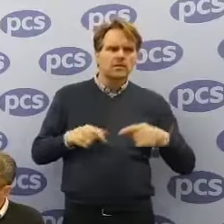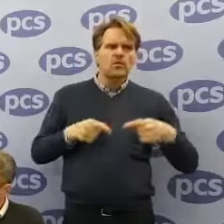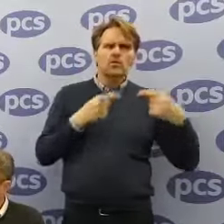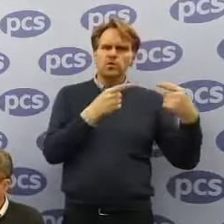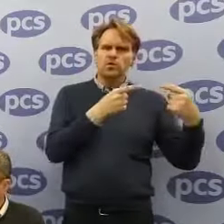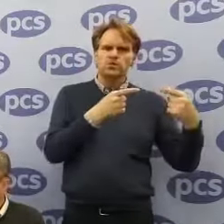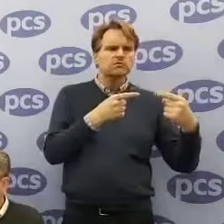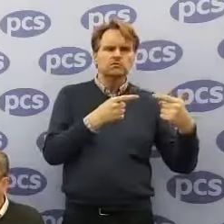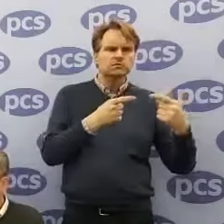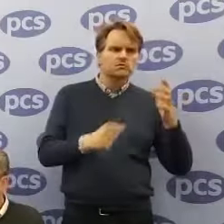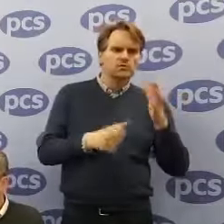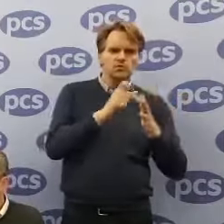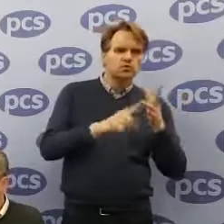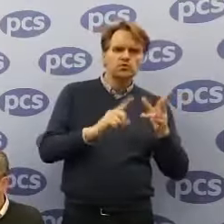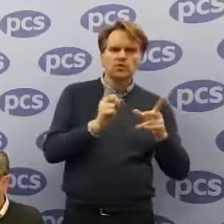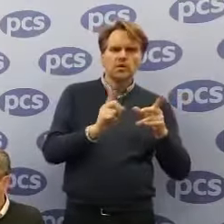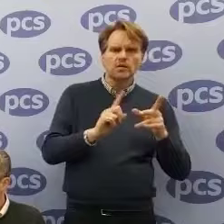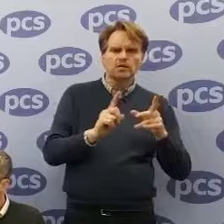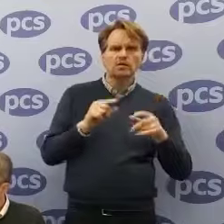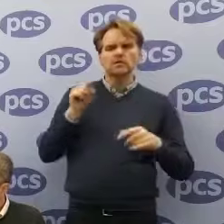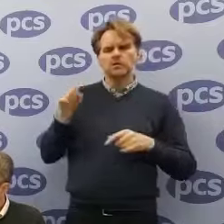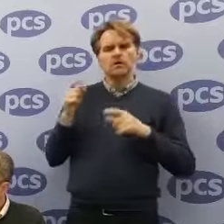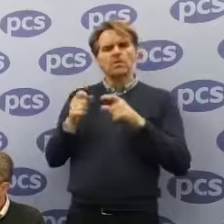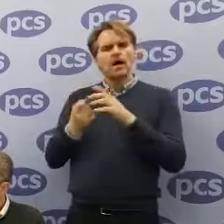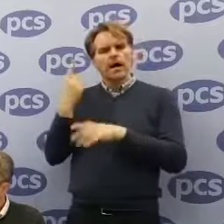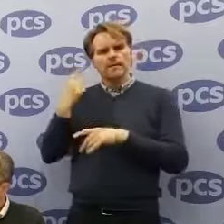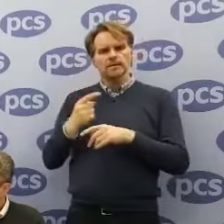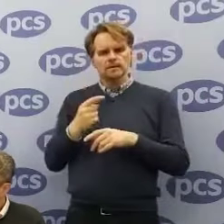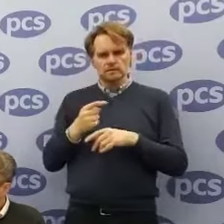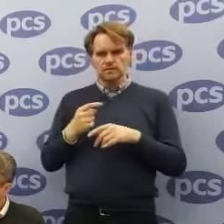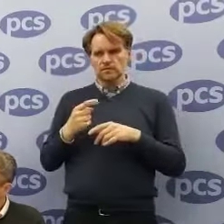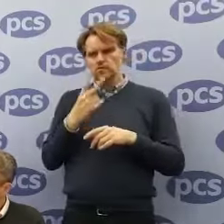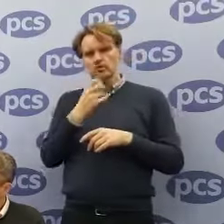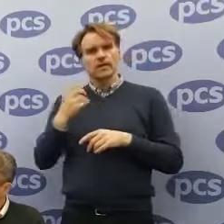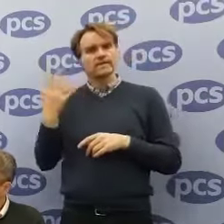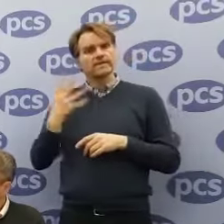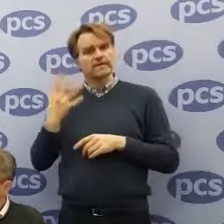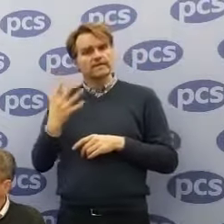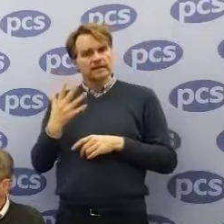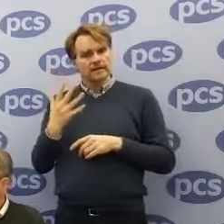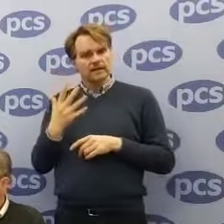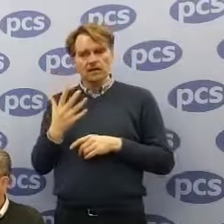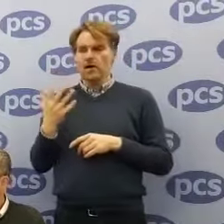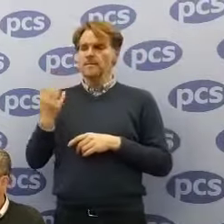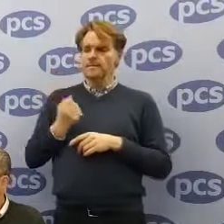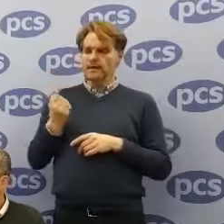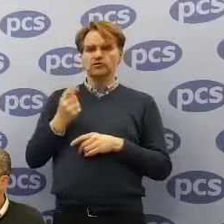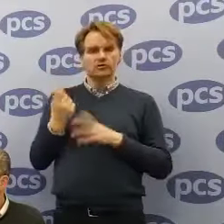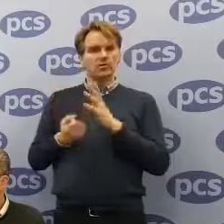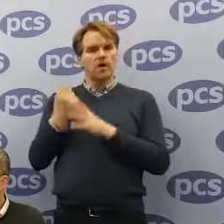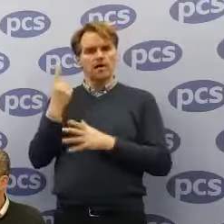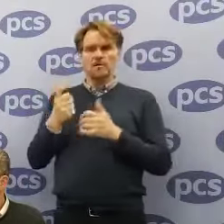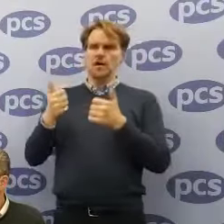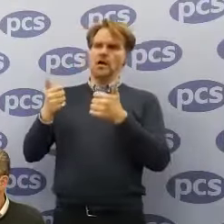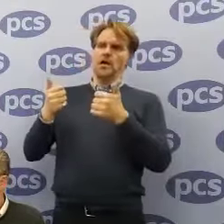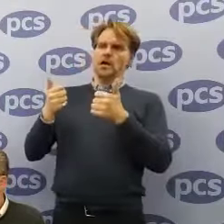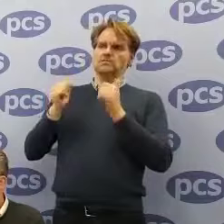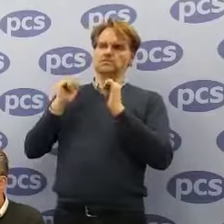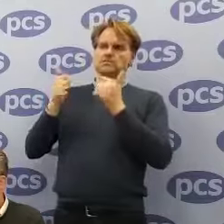on the changes to pensions in 2015, pensions are very much linked to pay and for some members will be the only source of pay next year, it's the question of